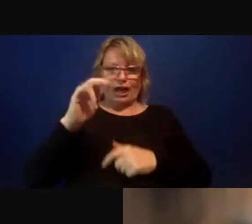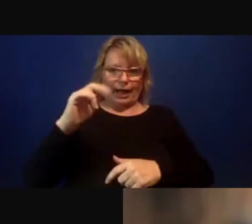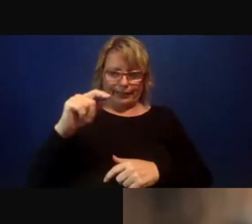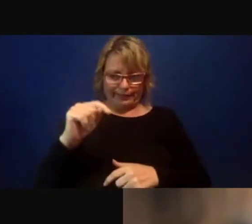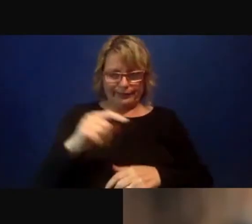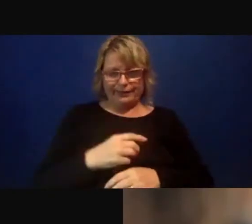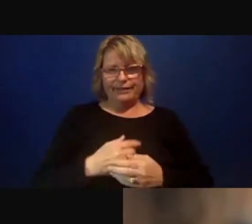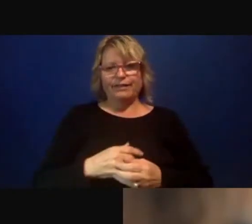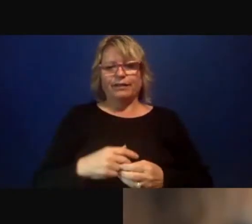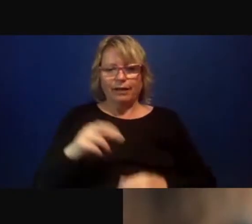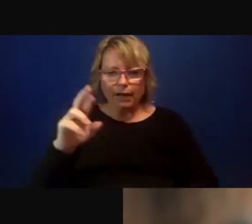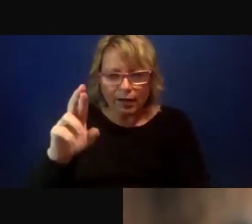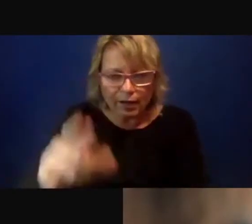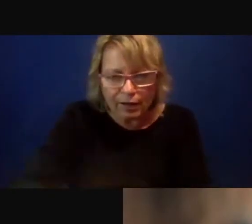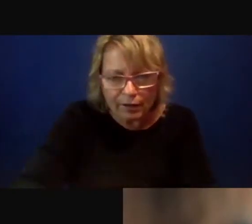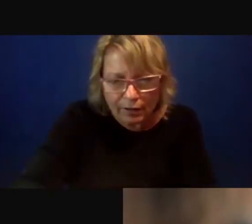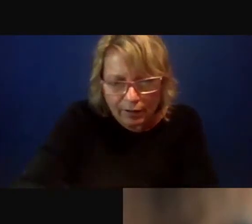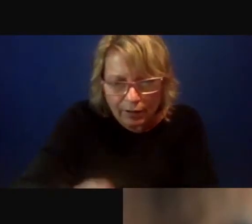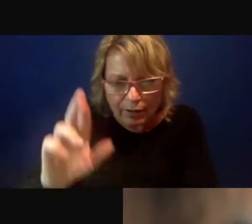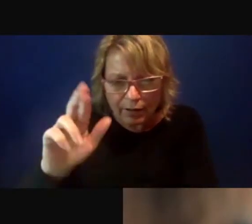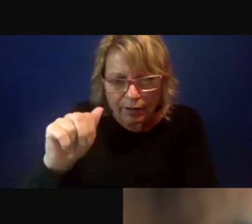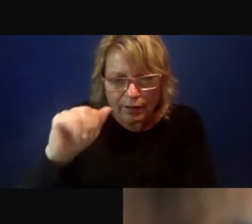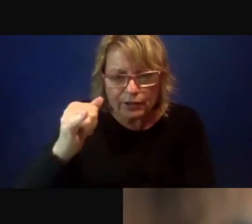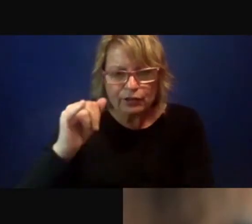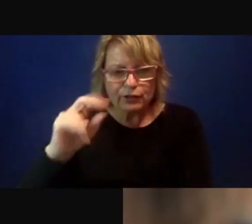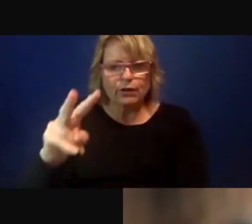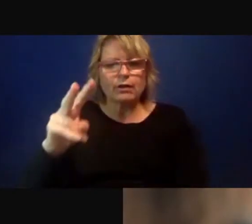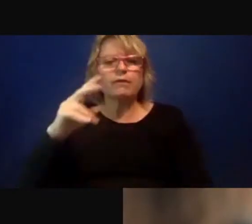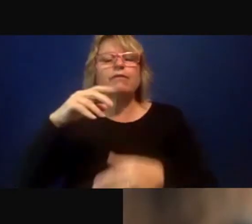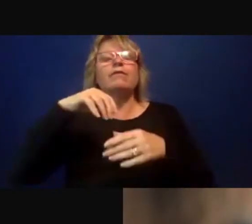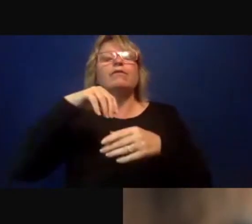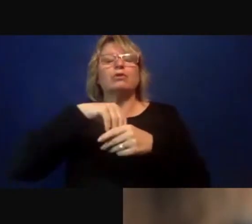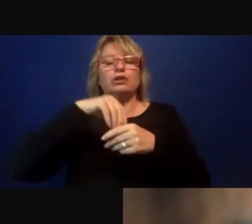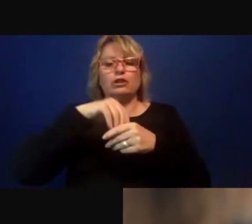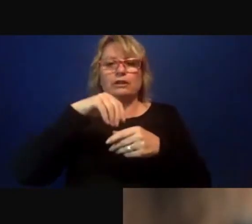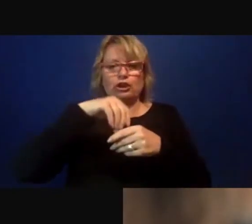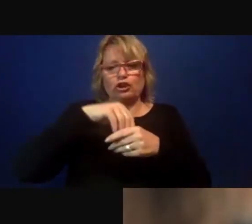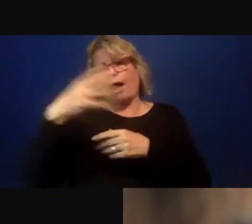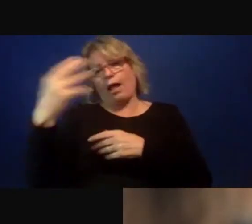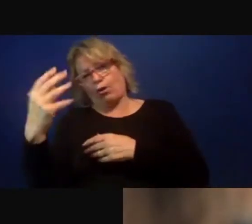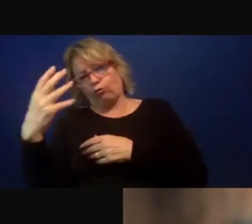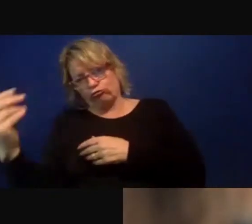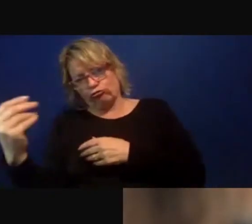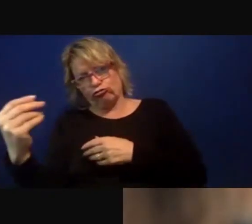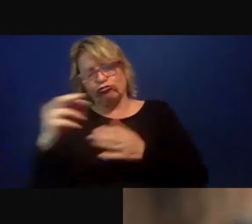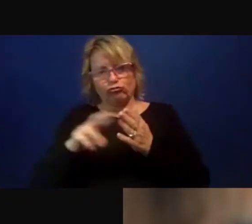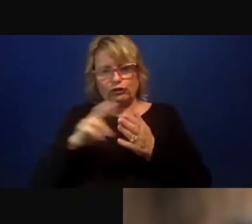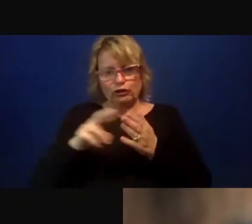Rajiv works across a variety of internal and external research endeavors to support Apple's